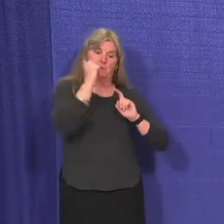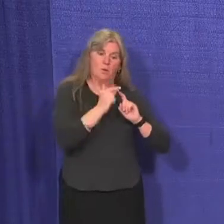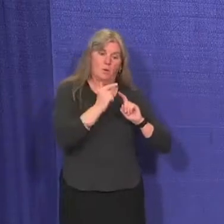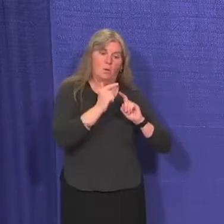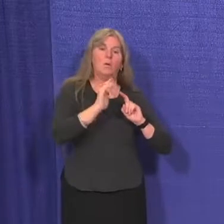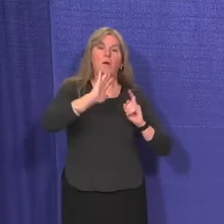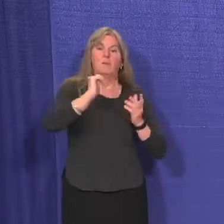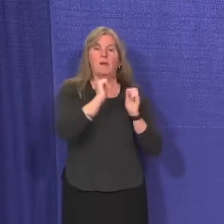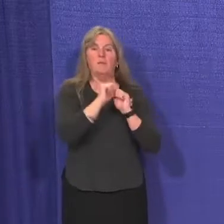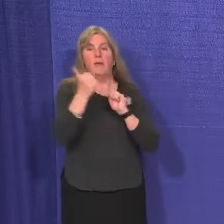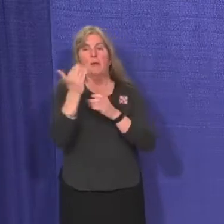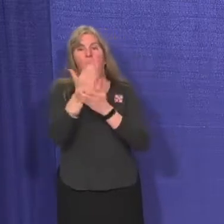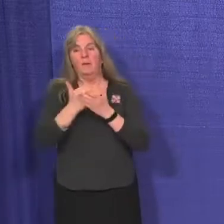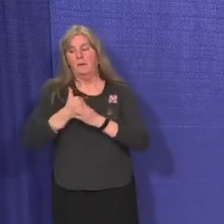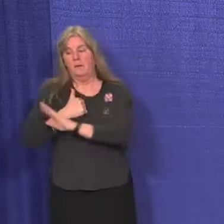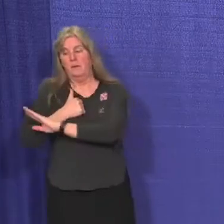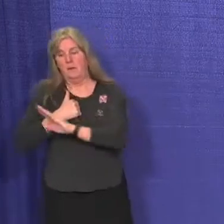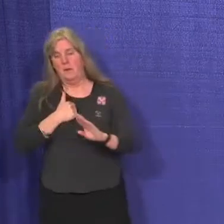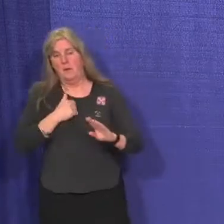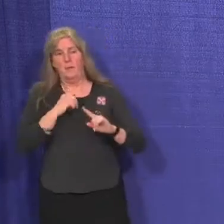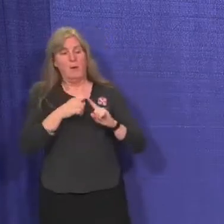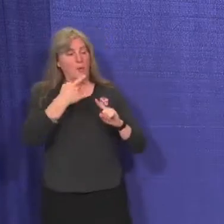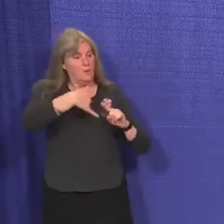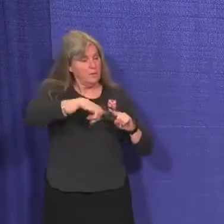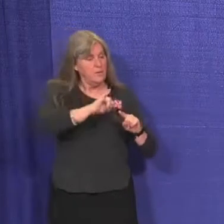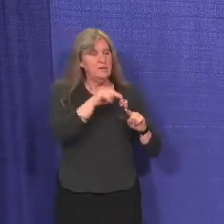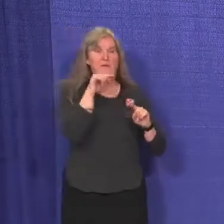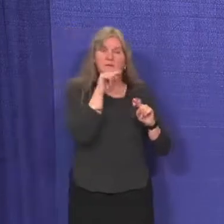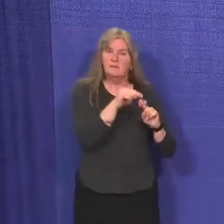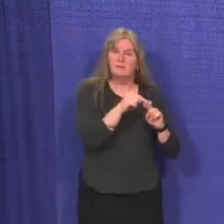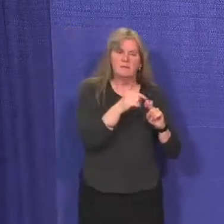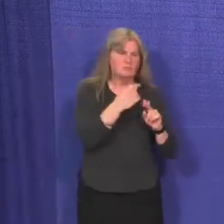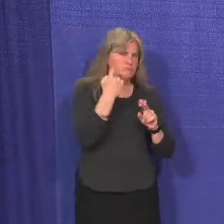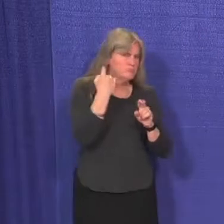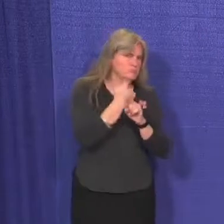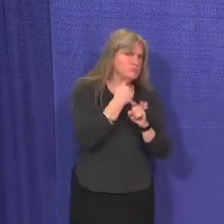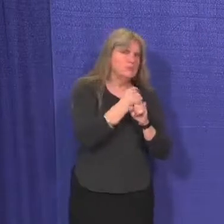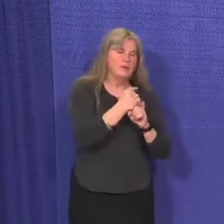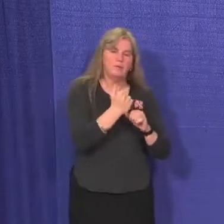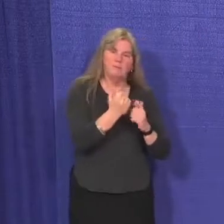in a containment mode and we